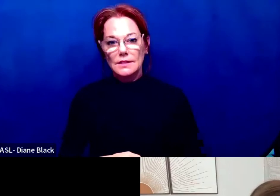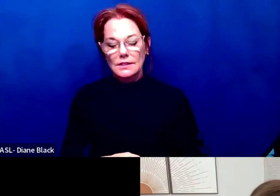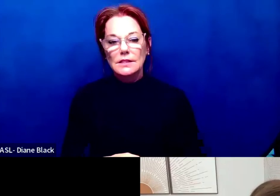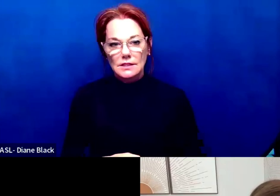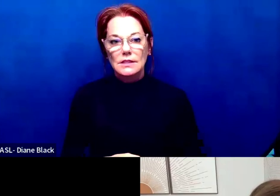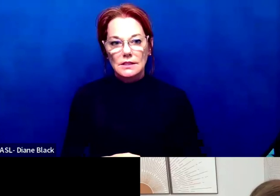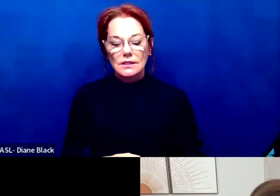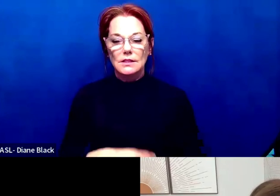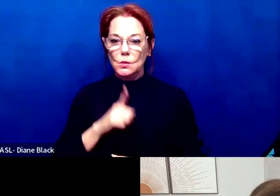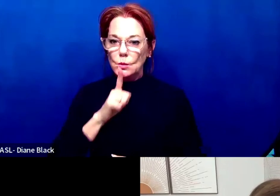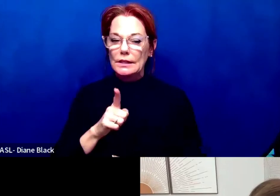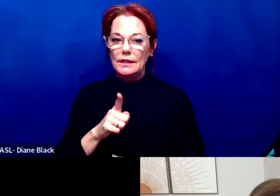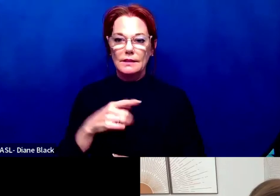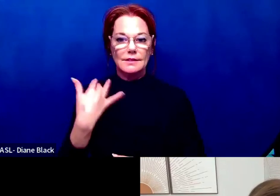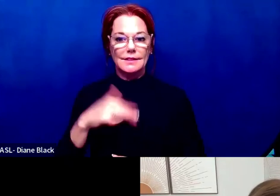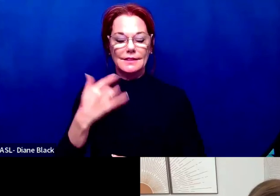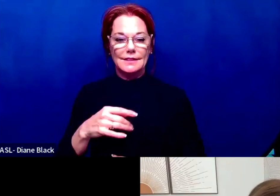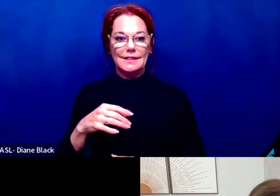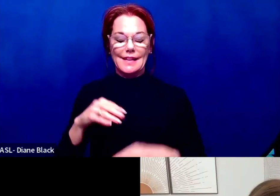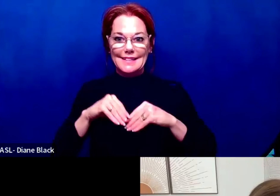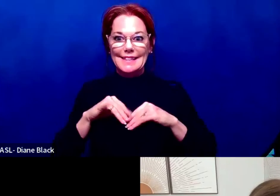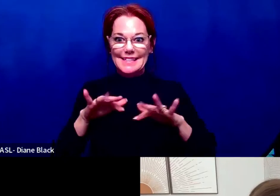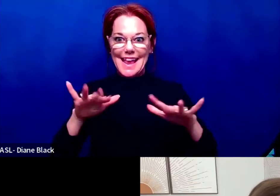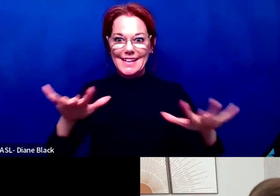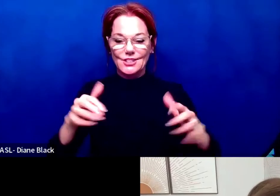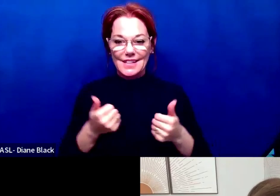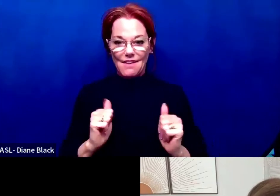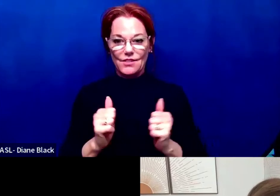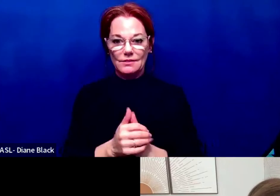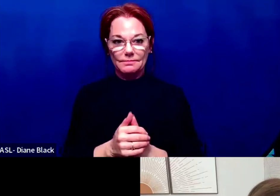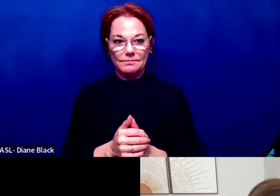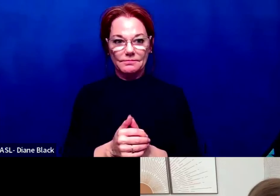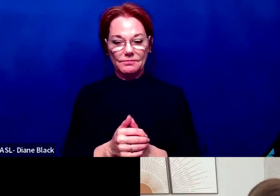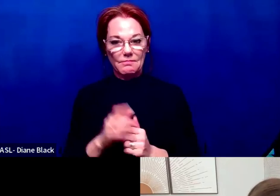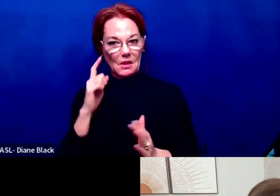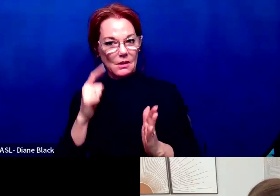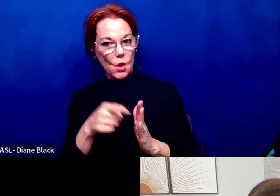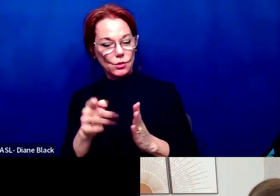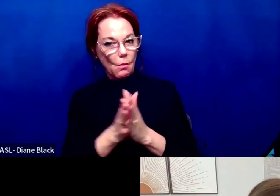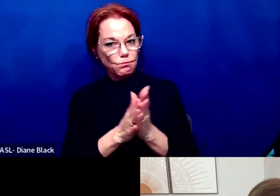impressive and contagious effort and the enthusiasm from the community has has really been